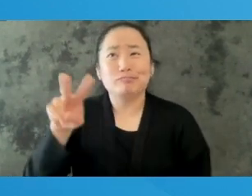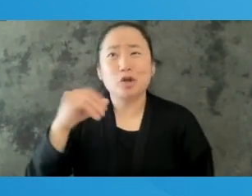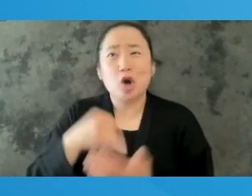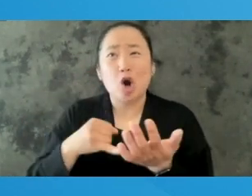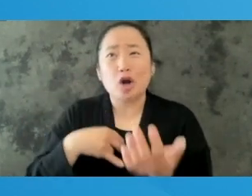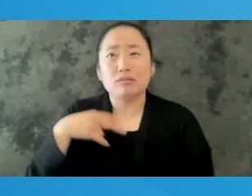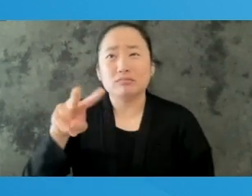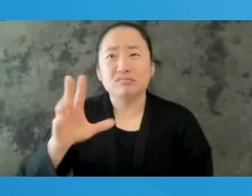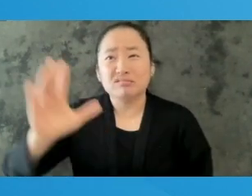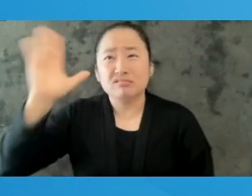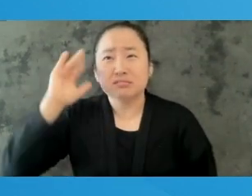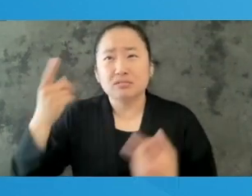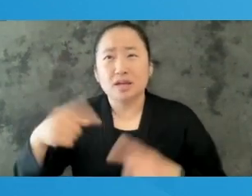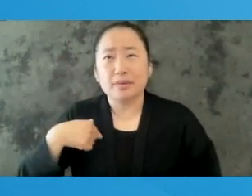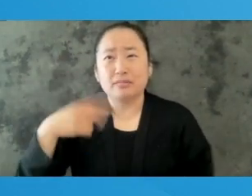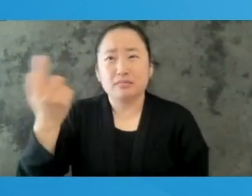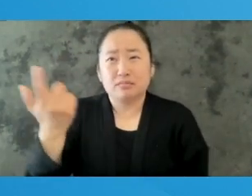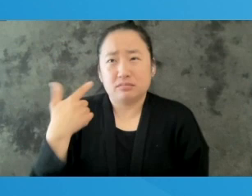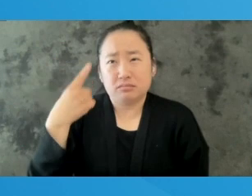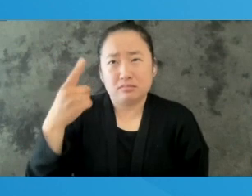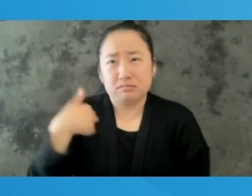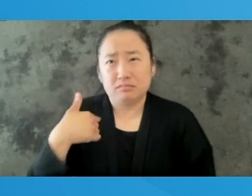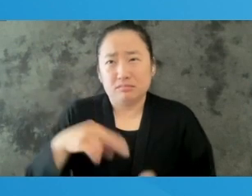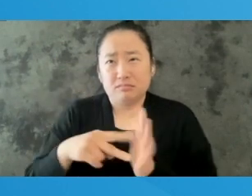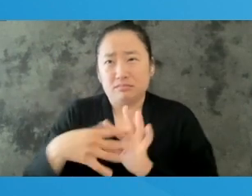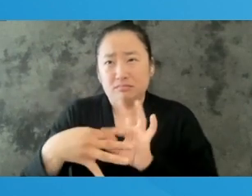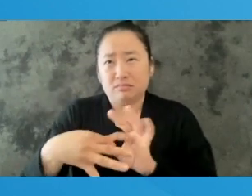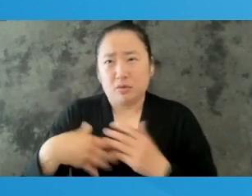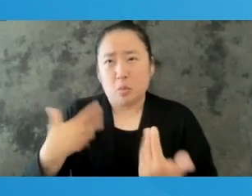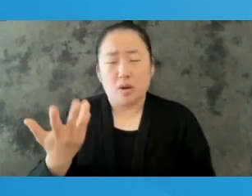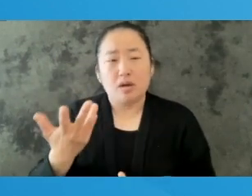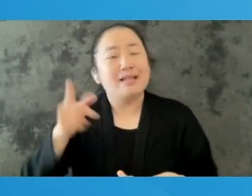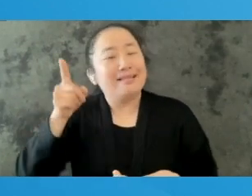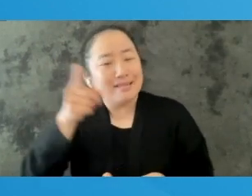Our work really, really does have to do with our current times.